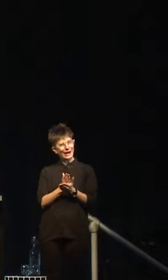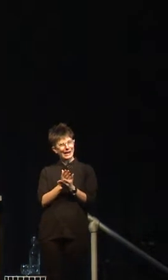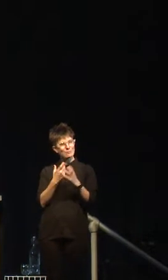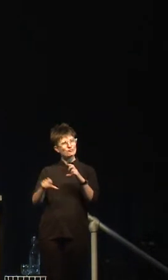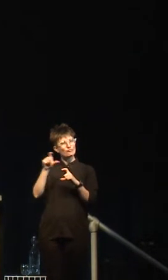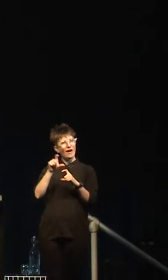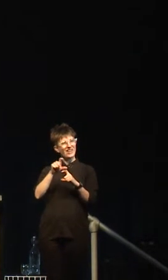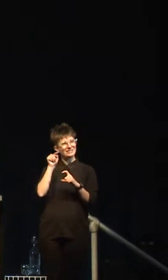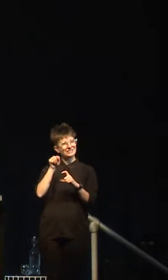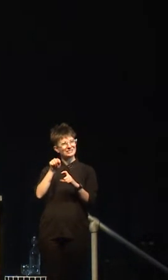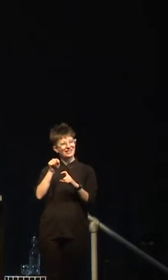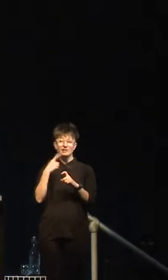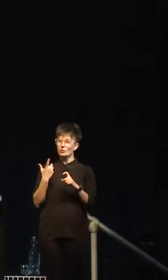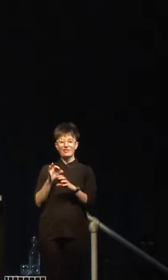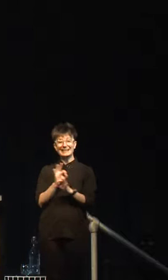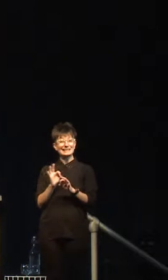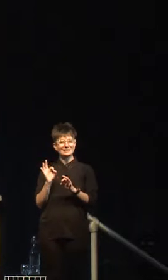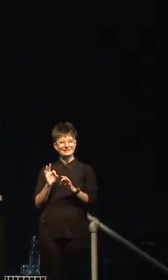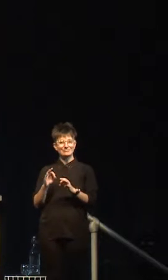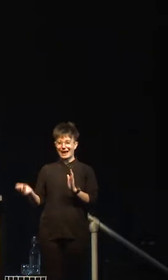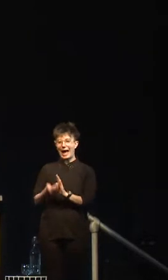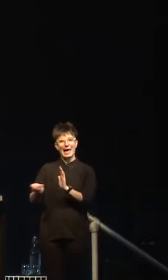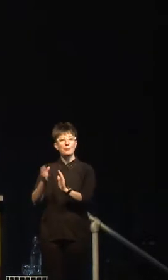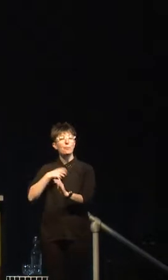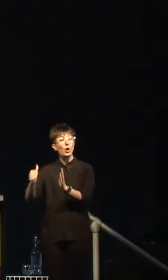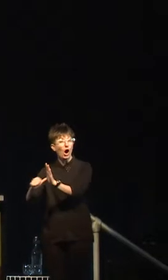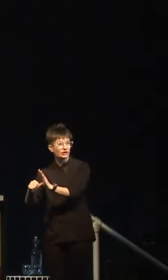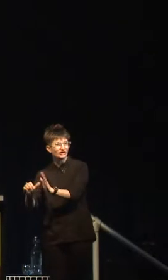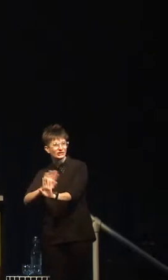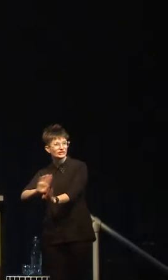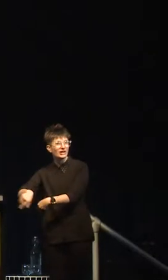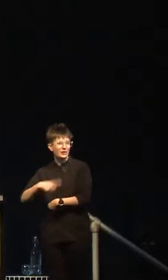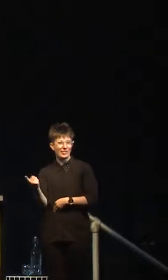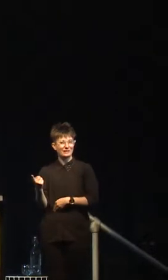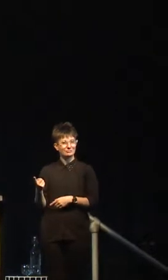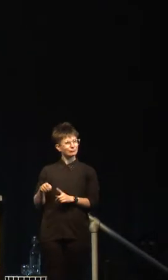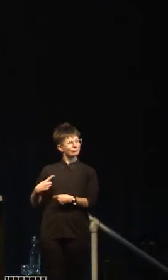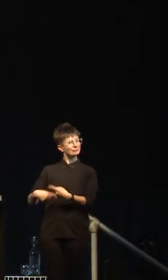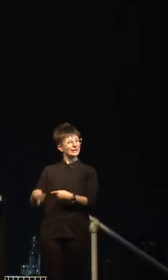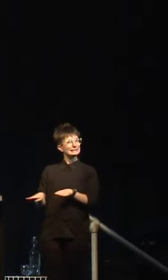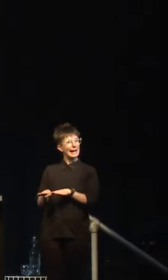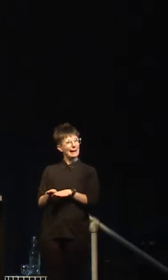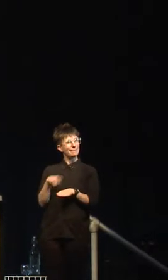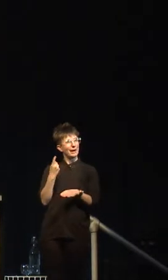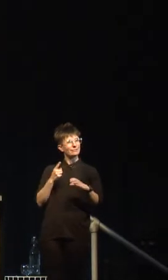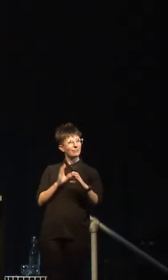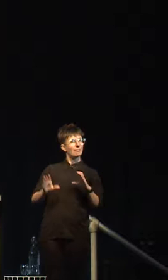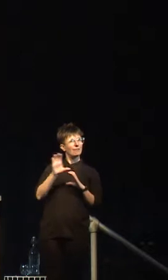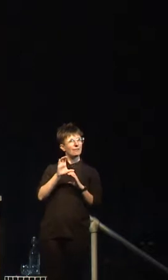were doing and making that margin. Now before, when the price was kind of close to $8 there